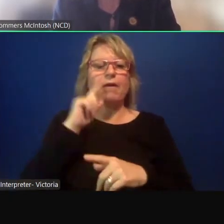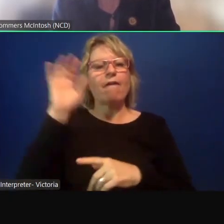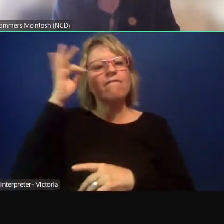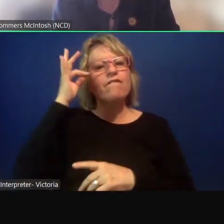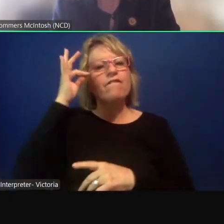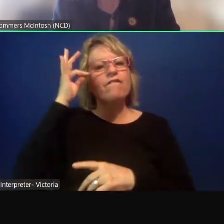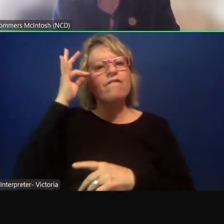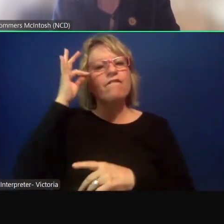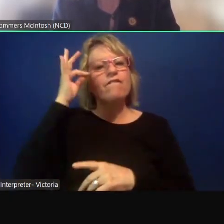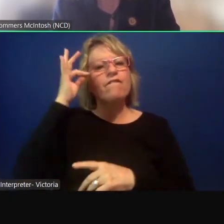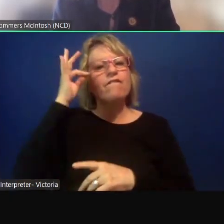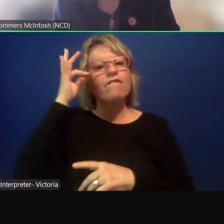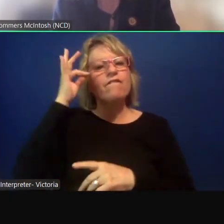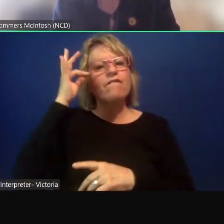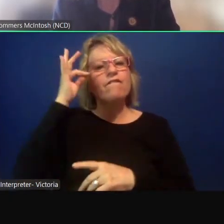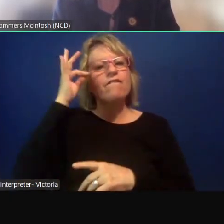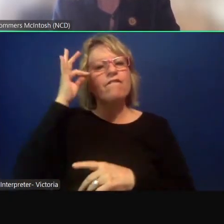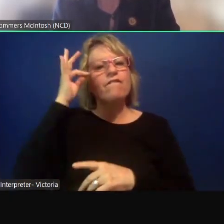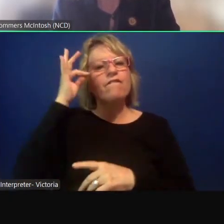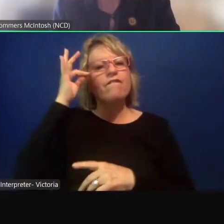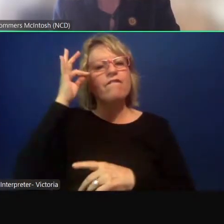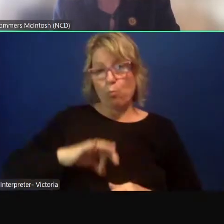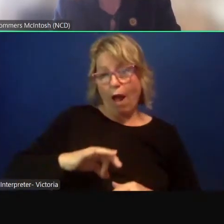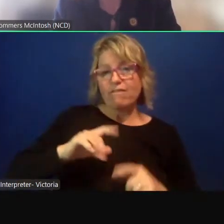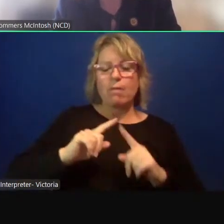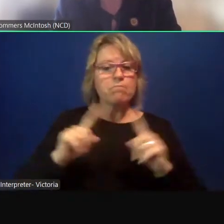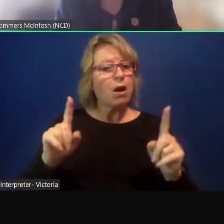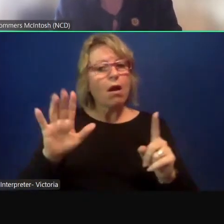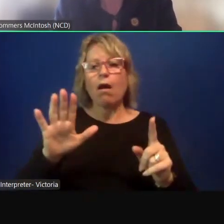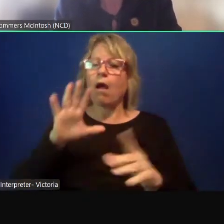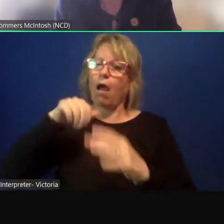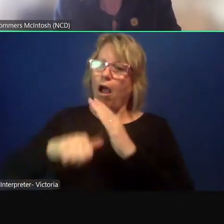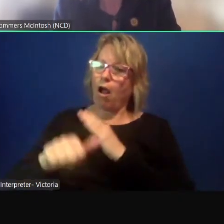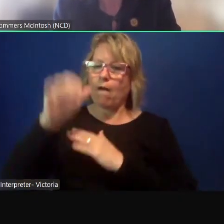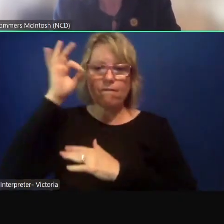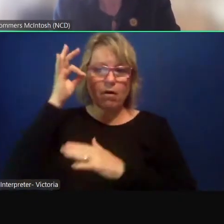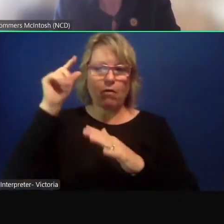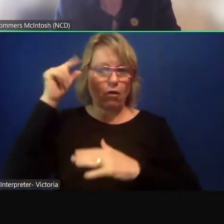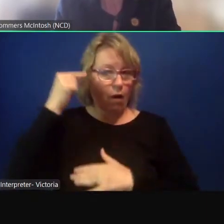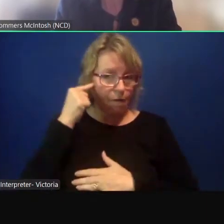folks in the community part of the federal government. We're an independent federal